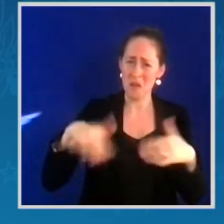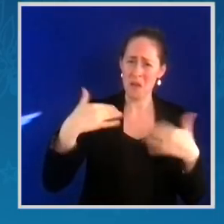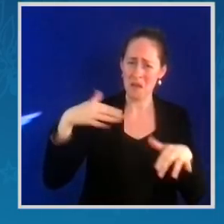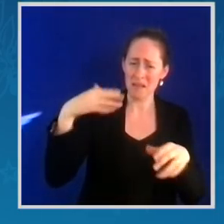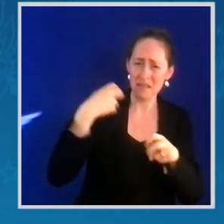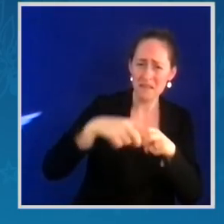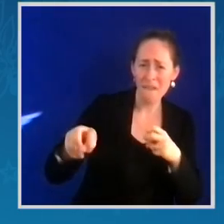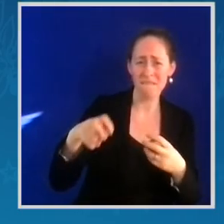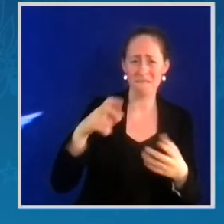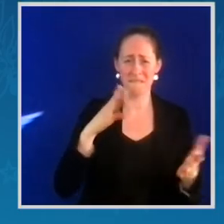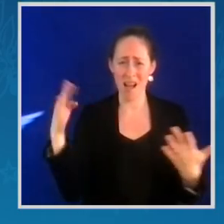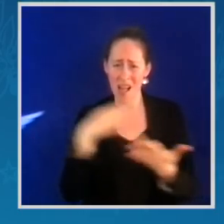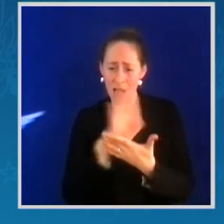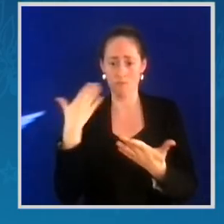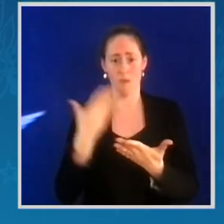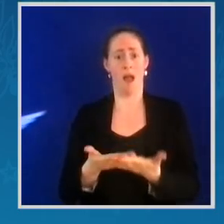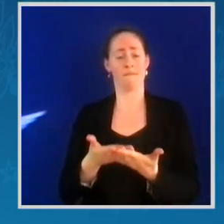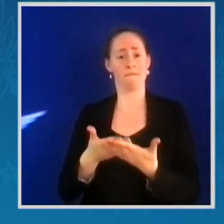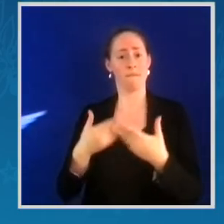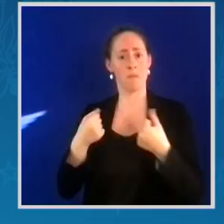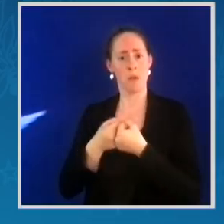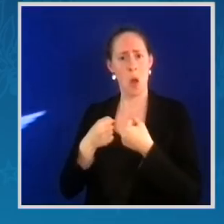it can be a very treacherous and dangerous trek.